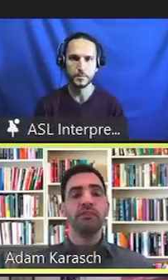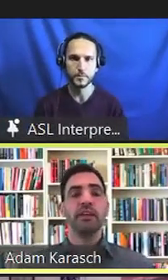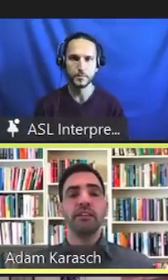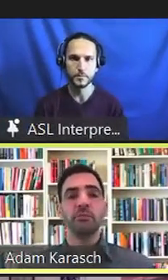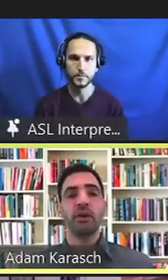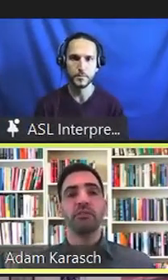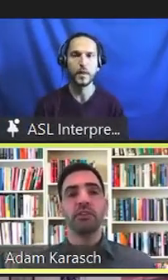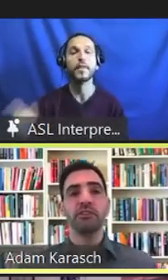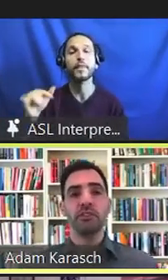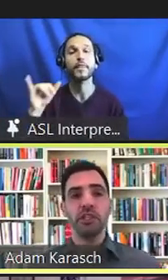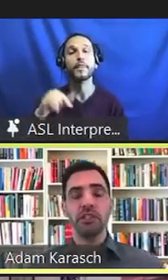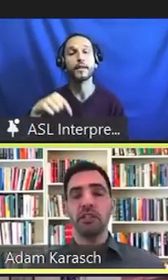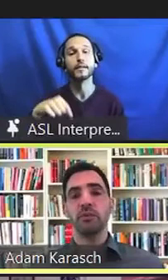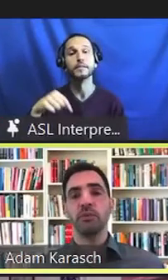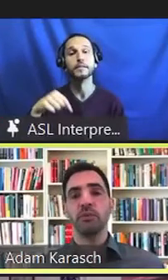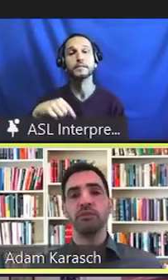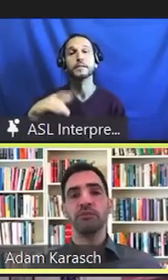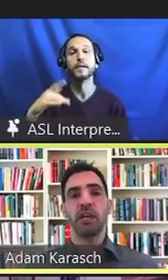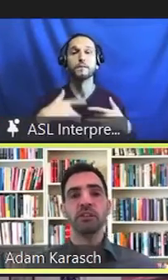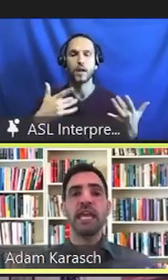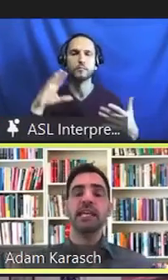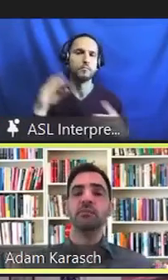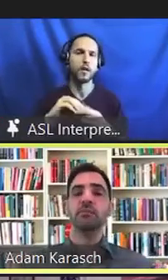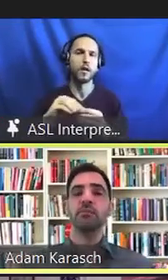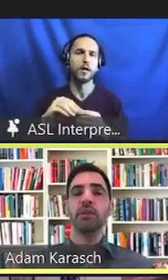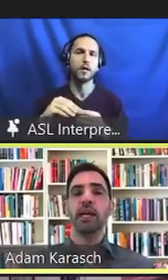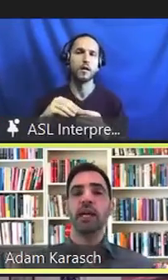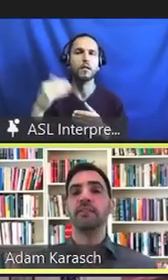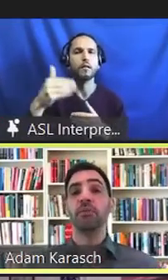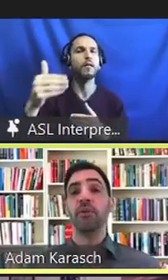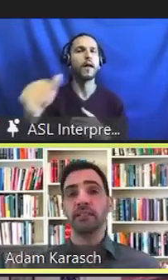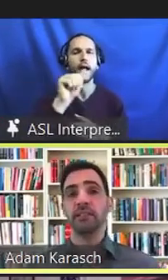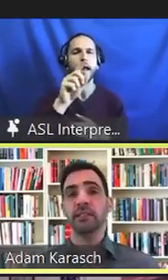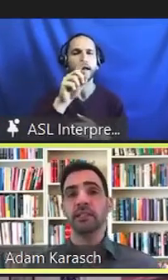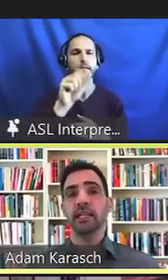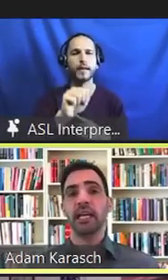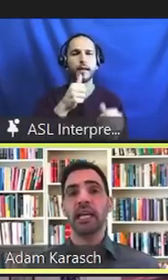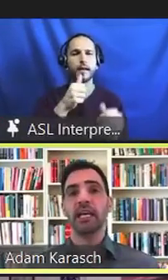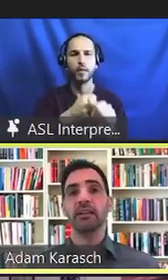This event is part of a series that we've titled ADA Compliance in Practice.